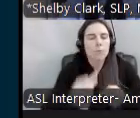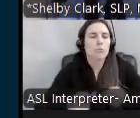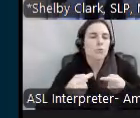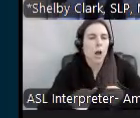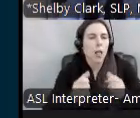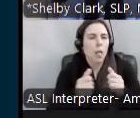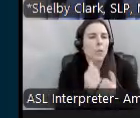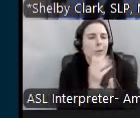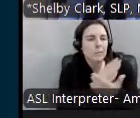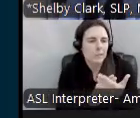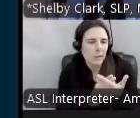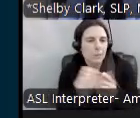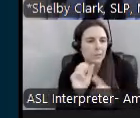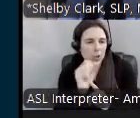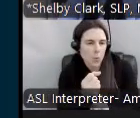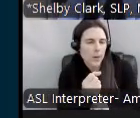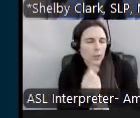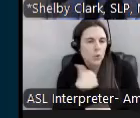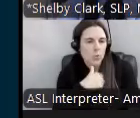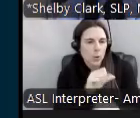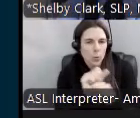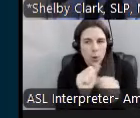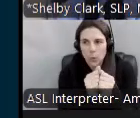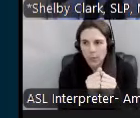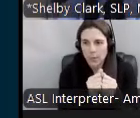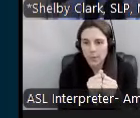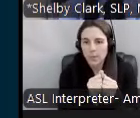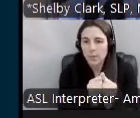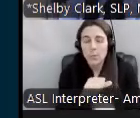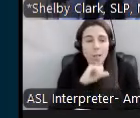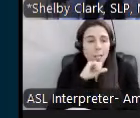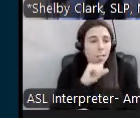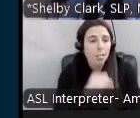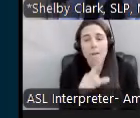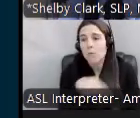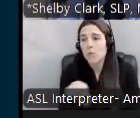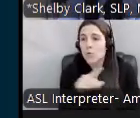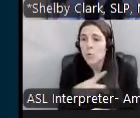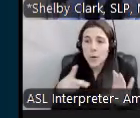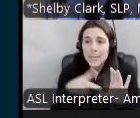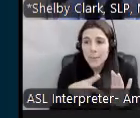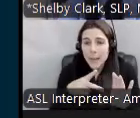cases that we work with. We love participation. So if you have